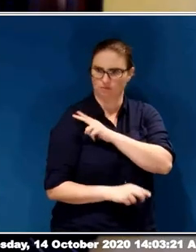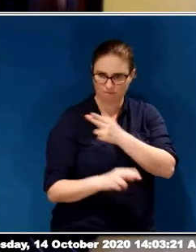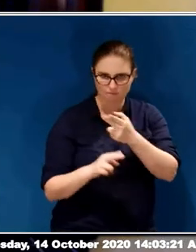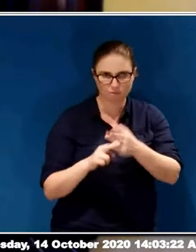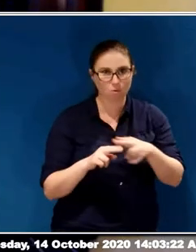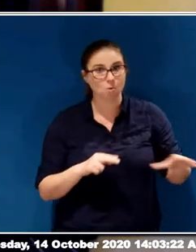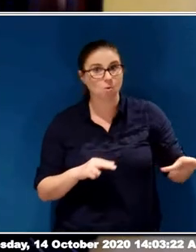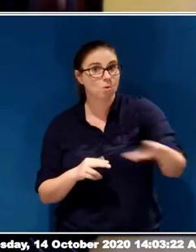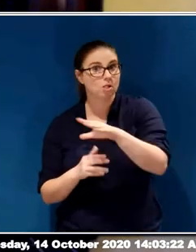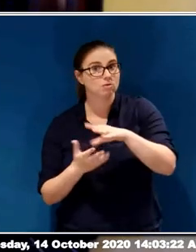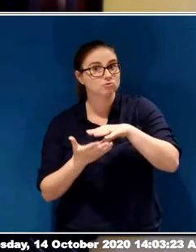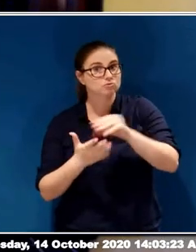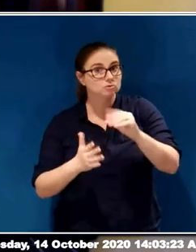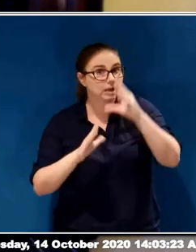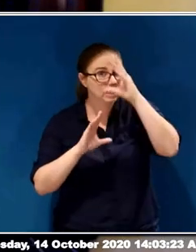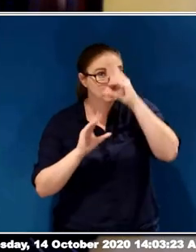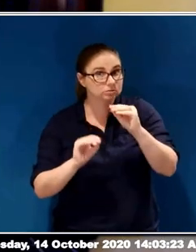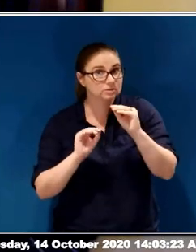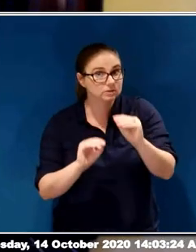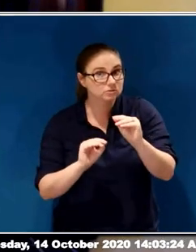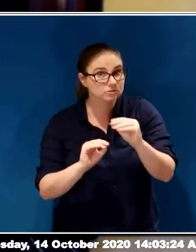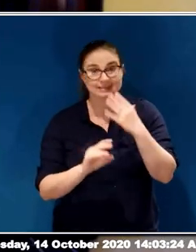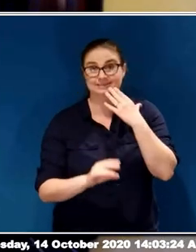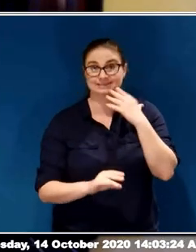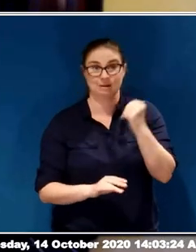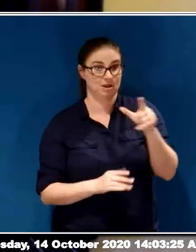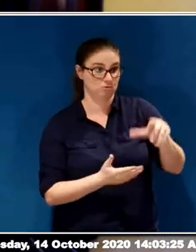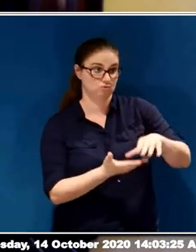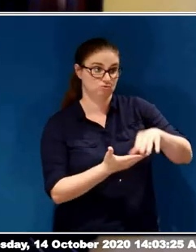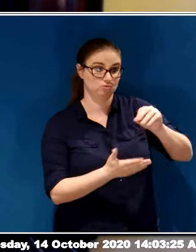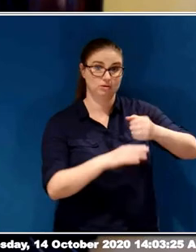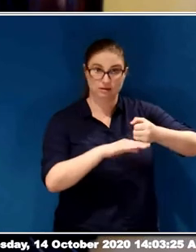settings they left with a plan for their return and a timeline for their return.